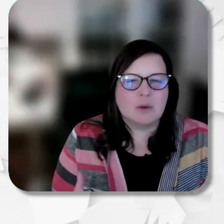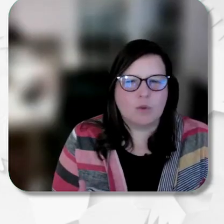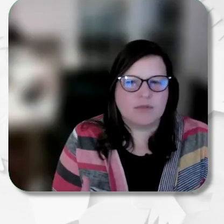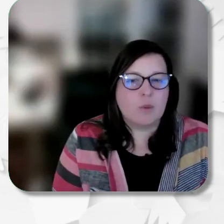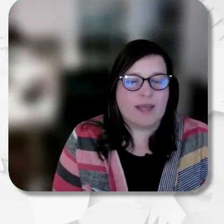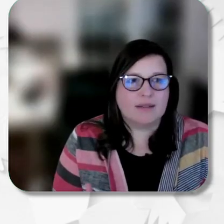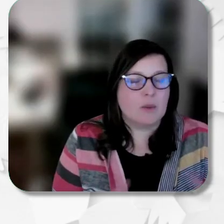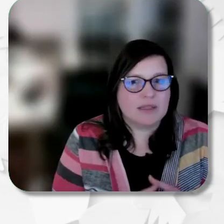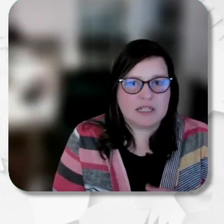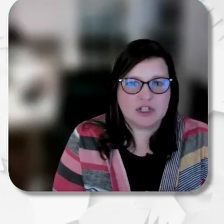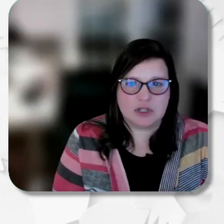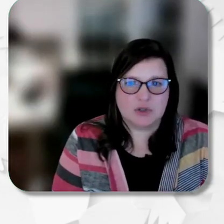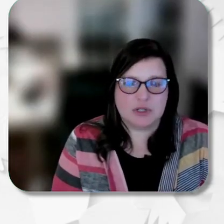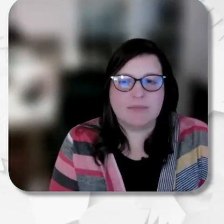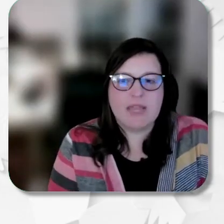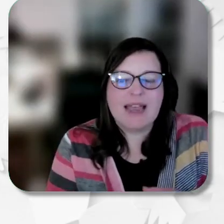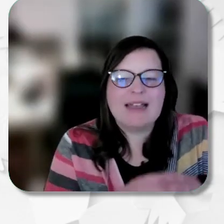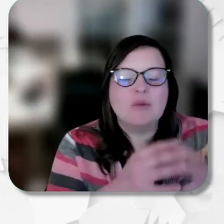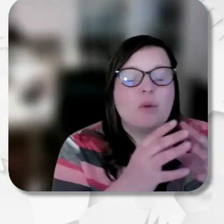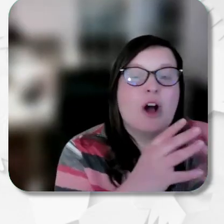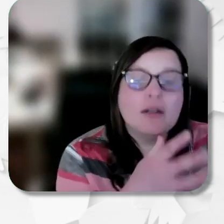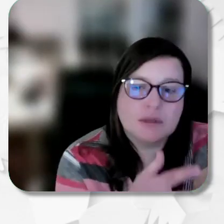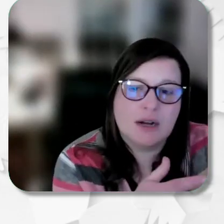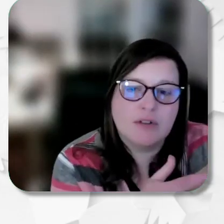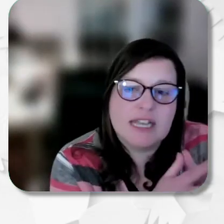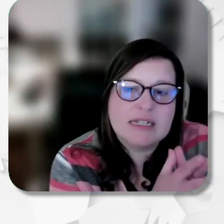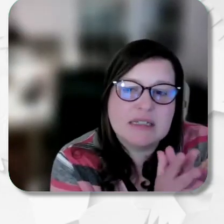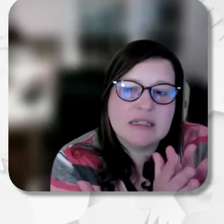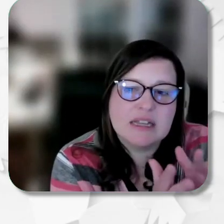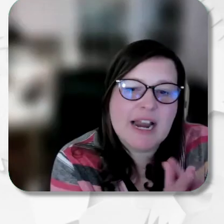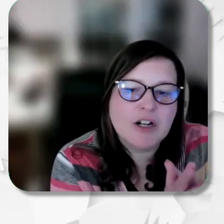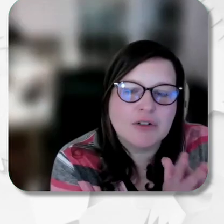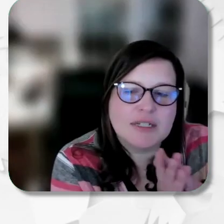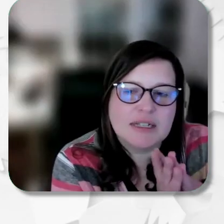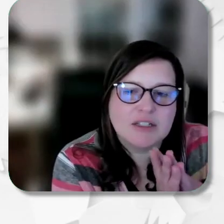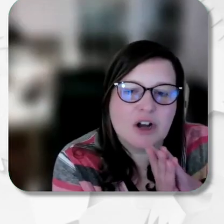the different ways that we can teach children and we also cover the idea that the characteristics